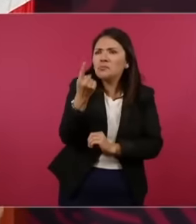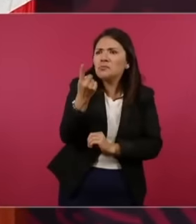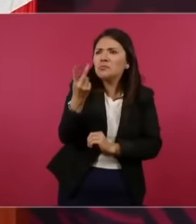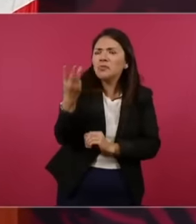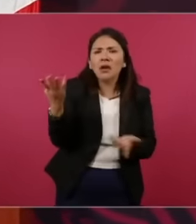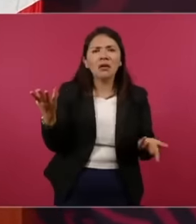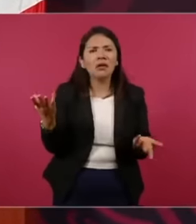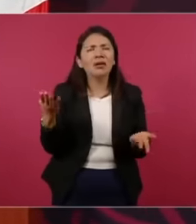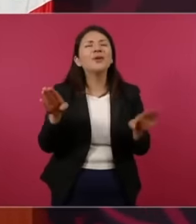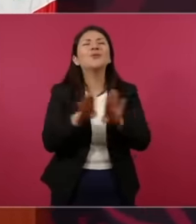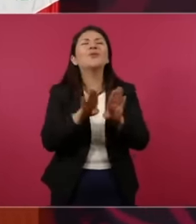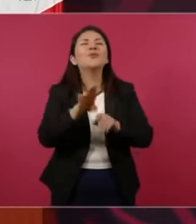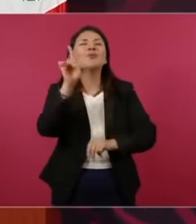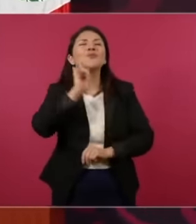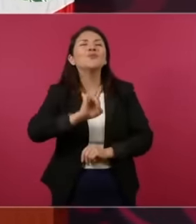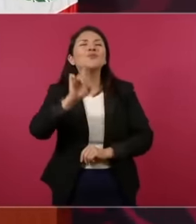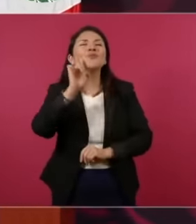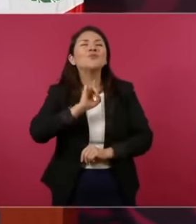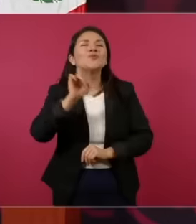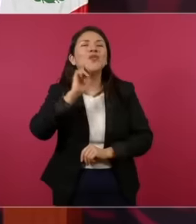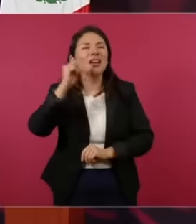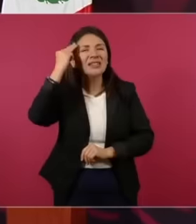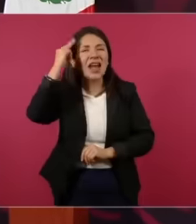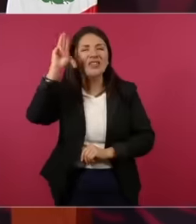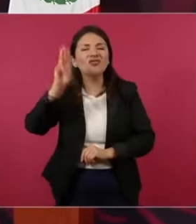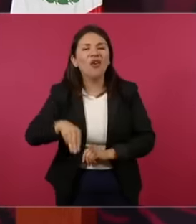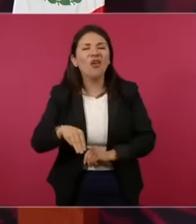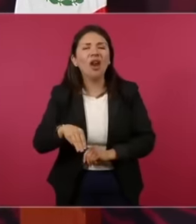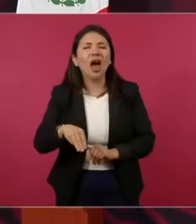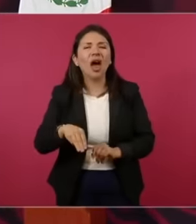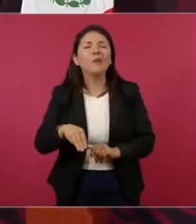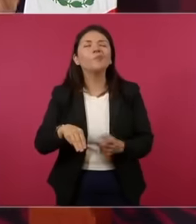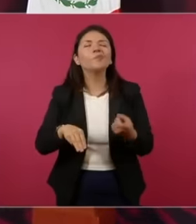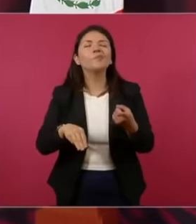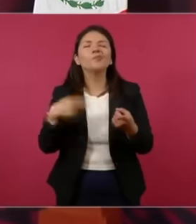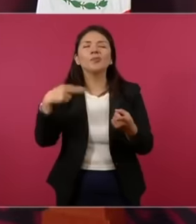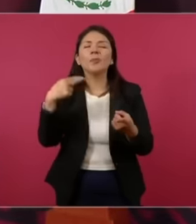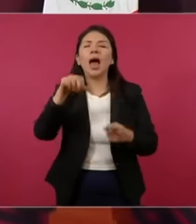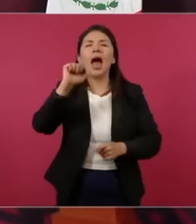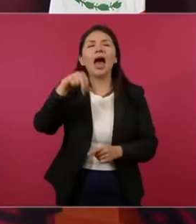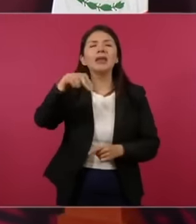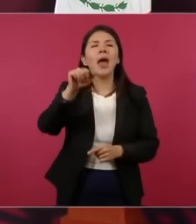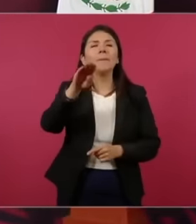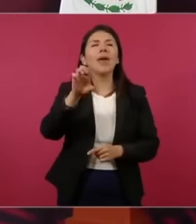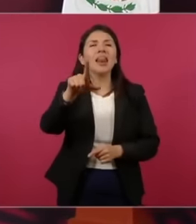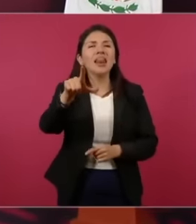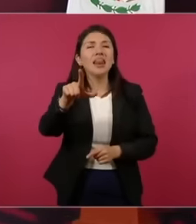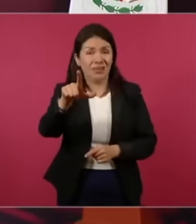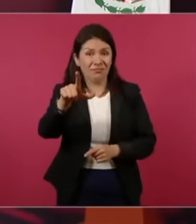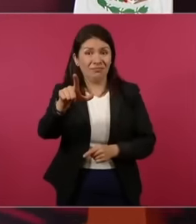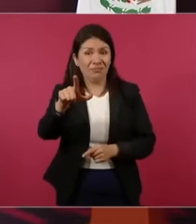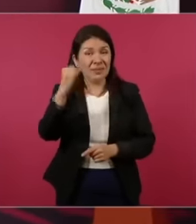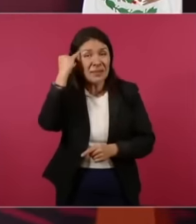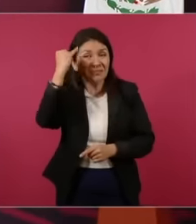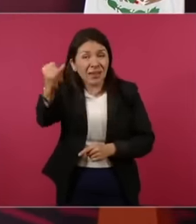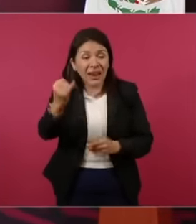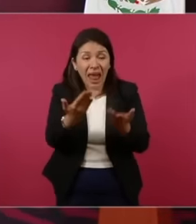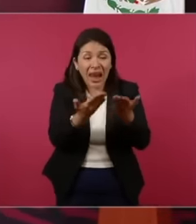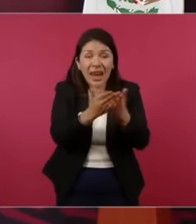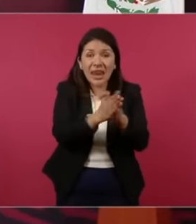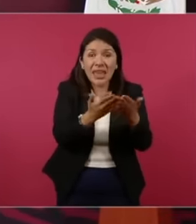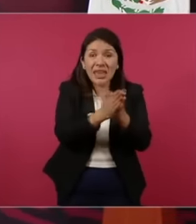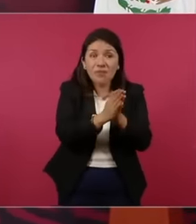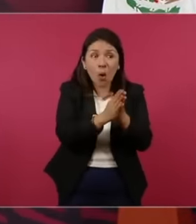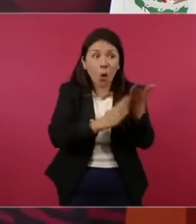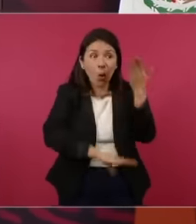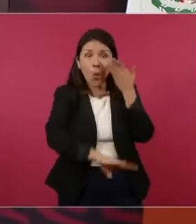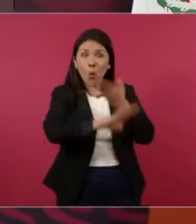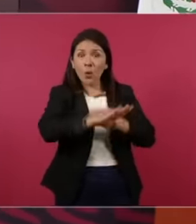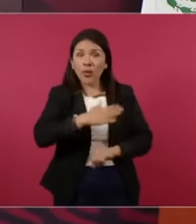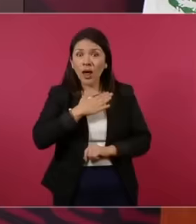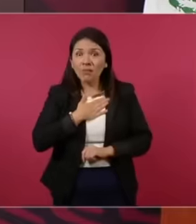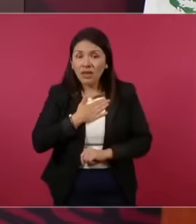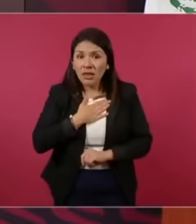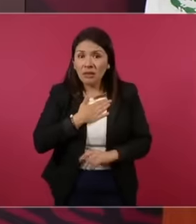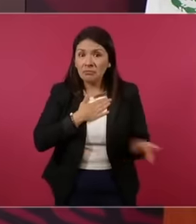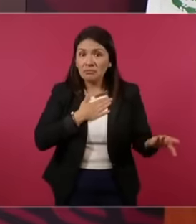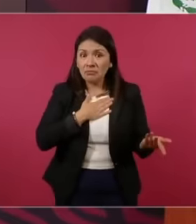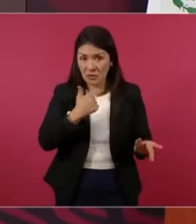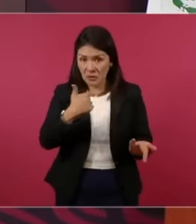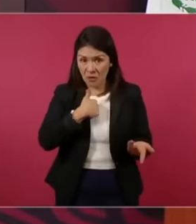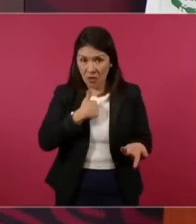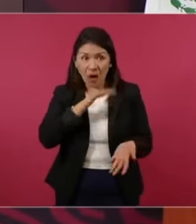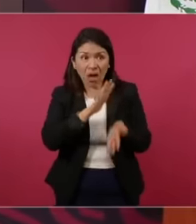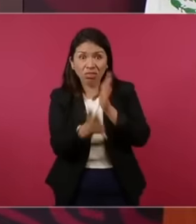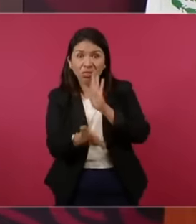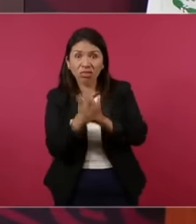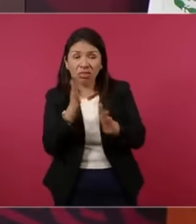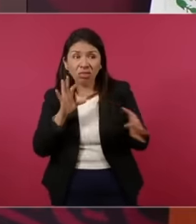Mrs. Anabel, imagine a book against me. the links that I have with